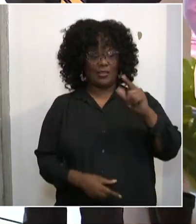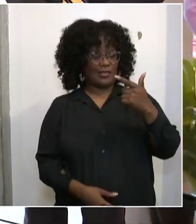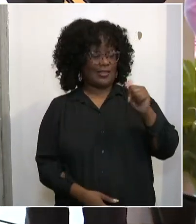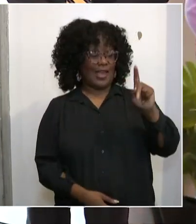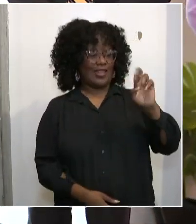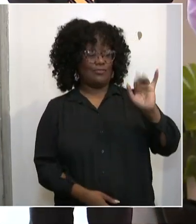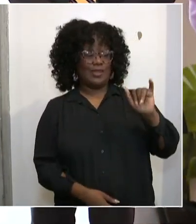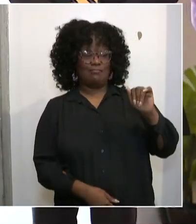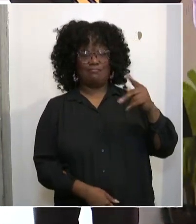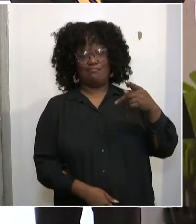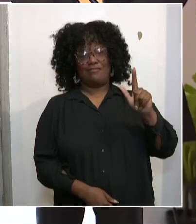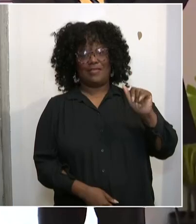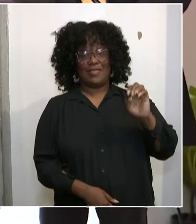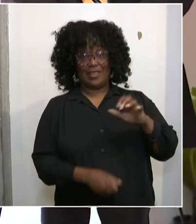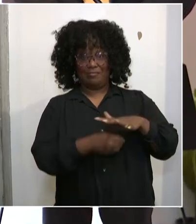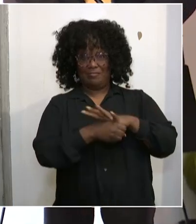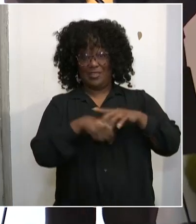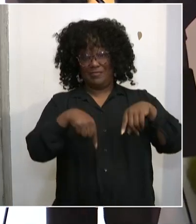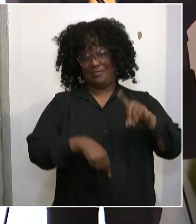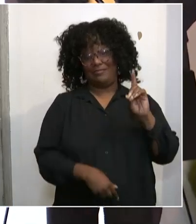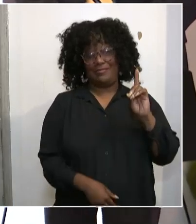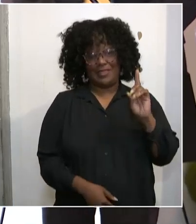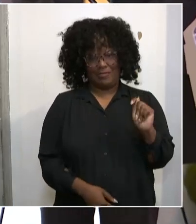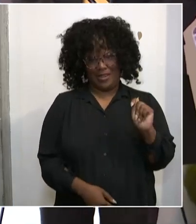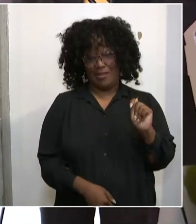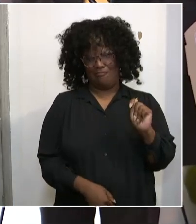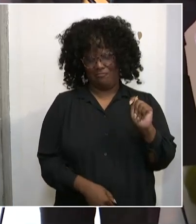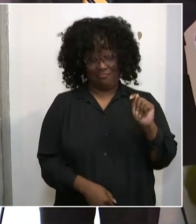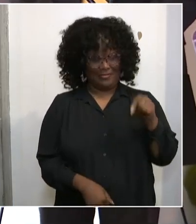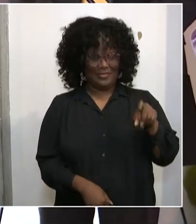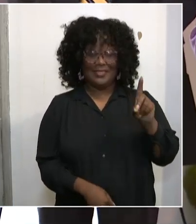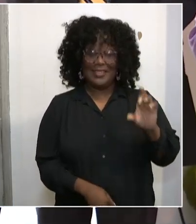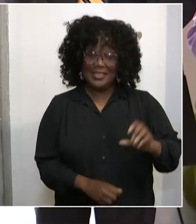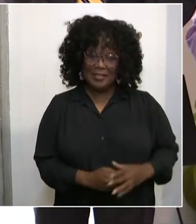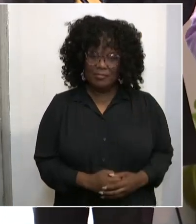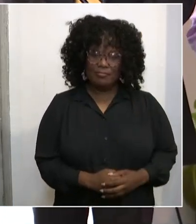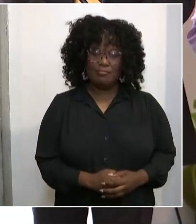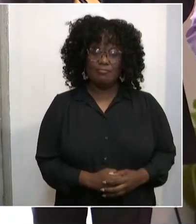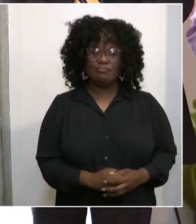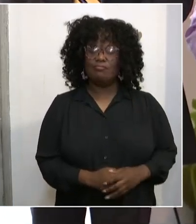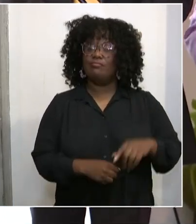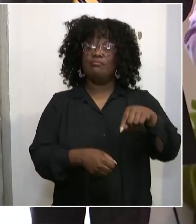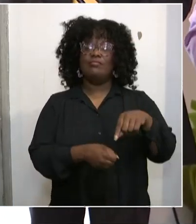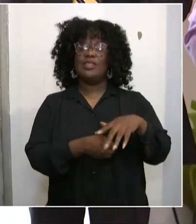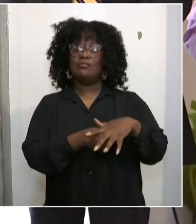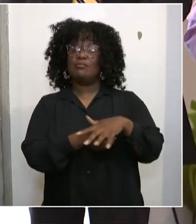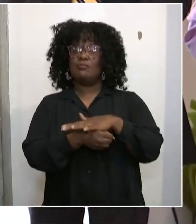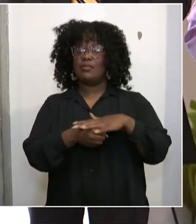where, uh, there will be lots of activations. Uh, so we are, um,